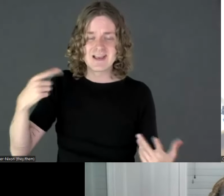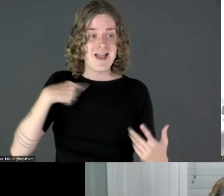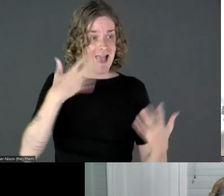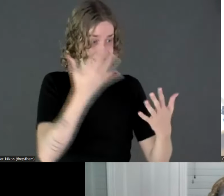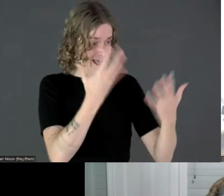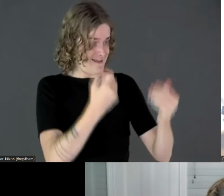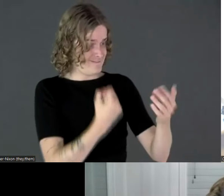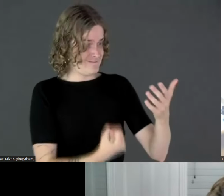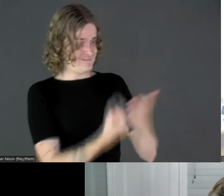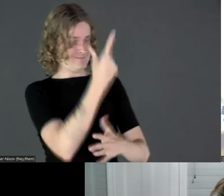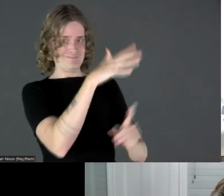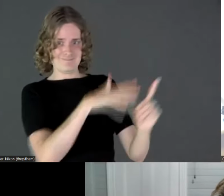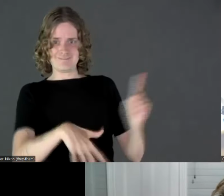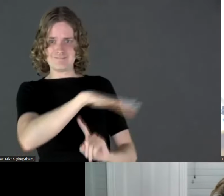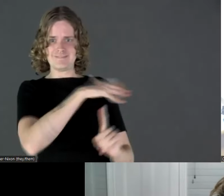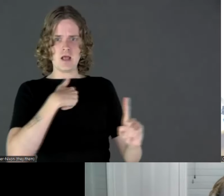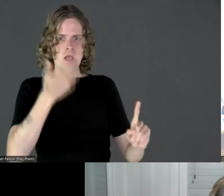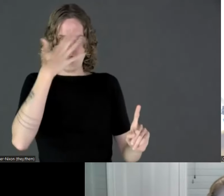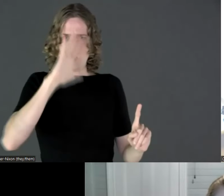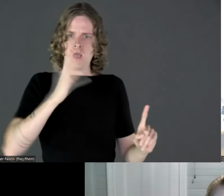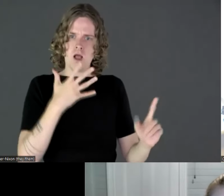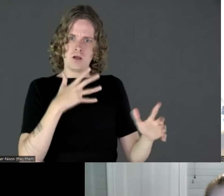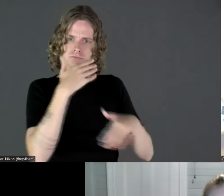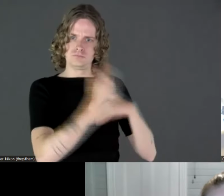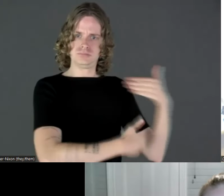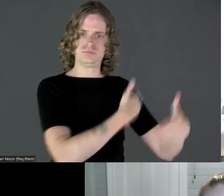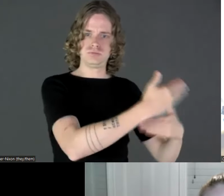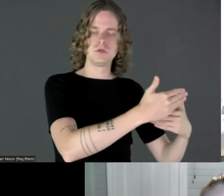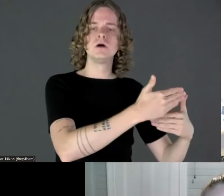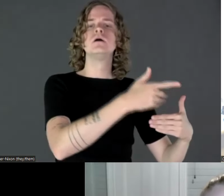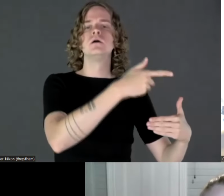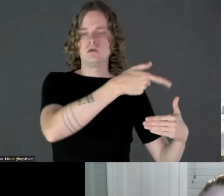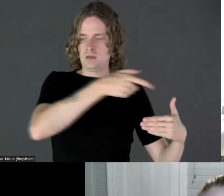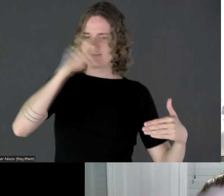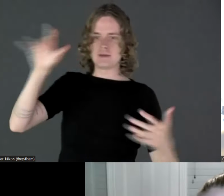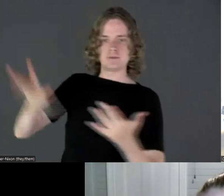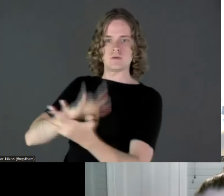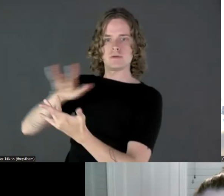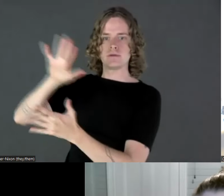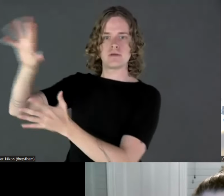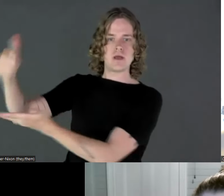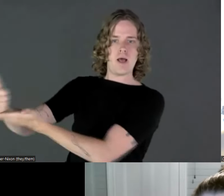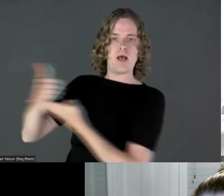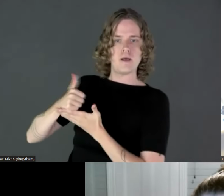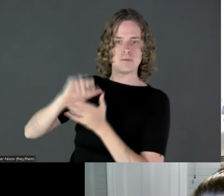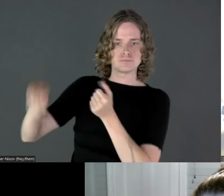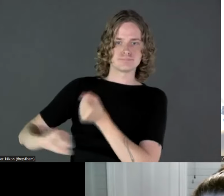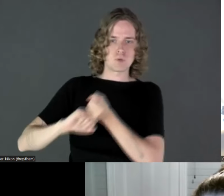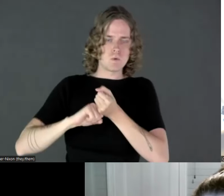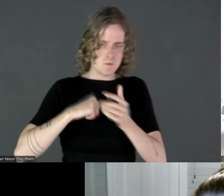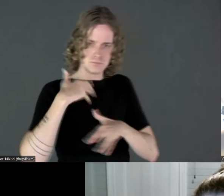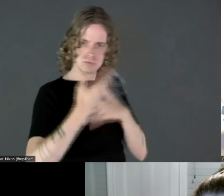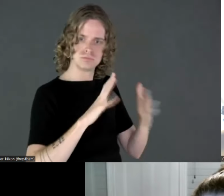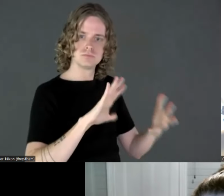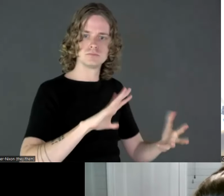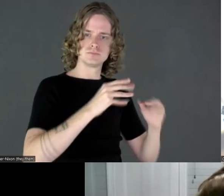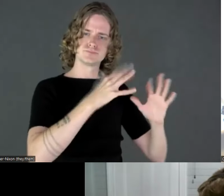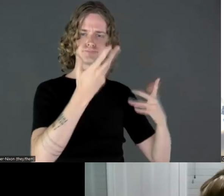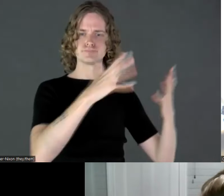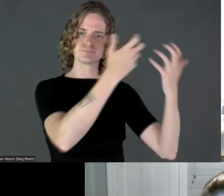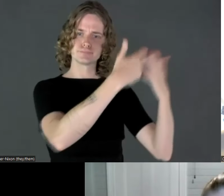the right technical support mechanism through the communities. You have other there are some